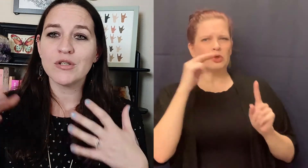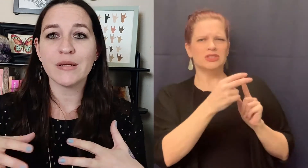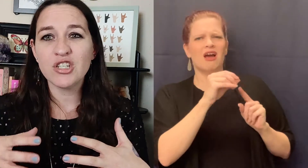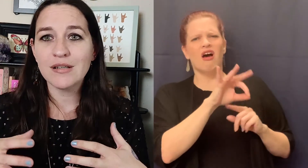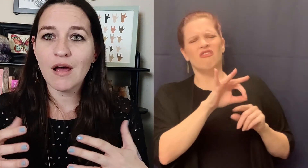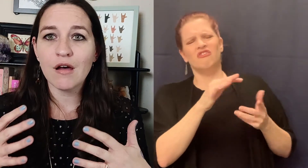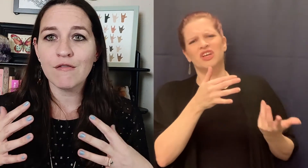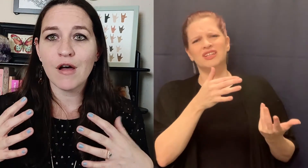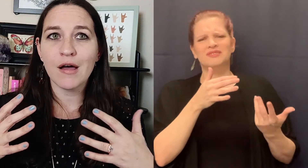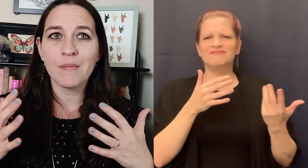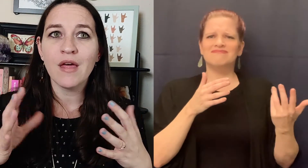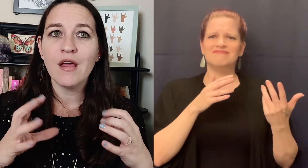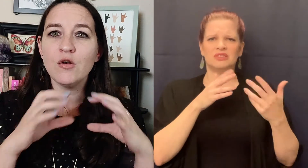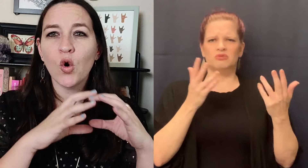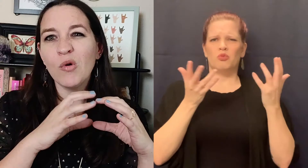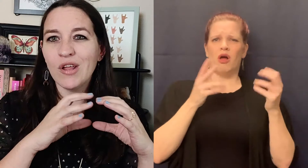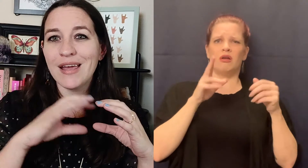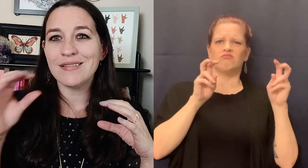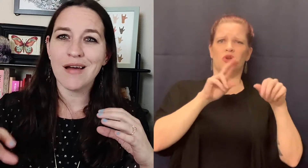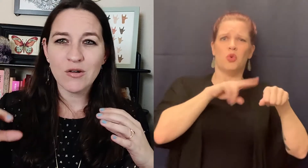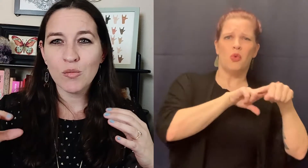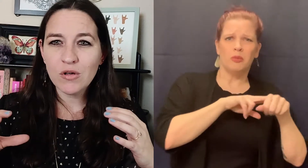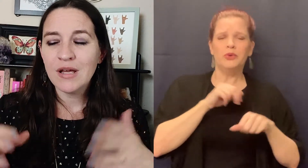perception of normal and not normal.